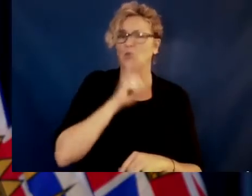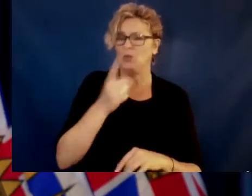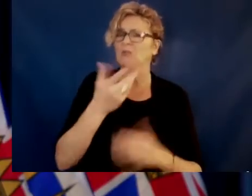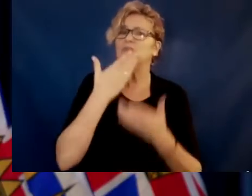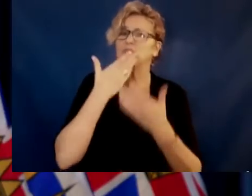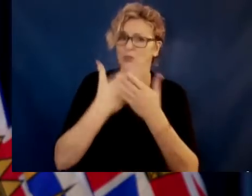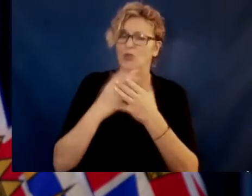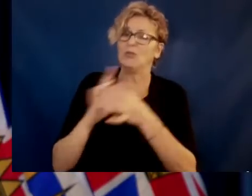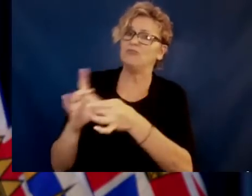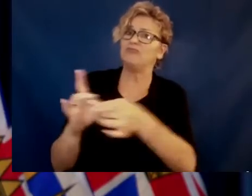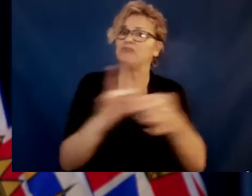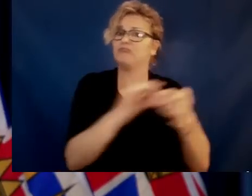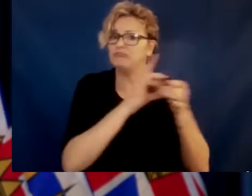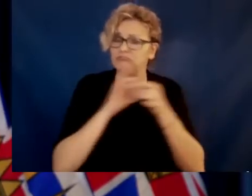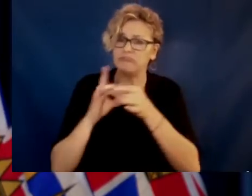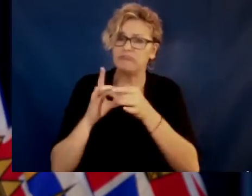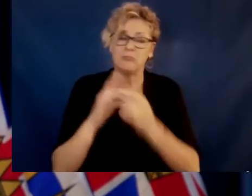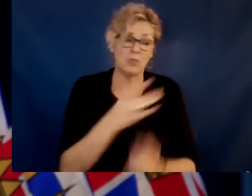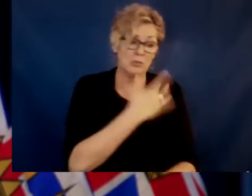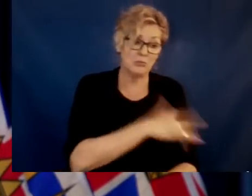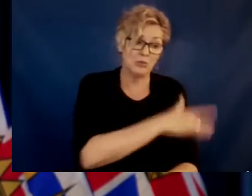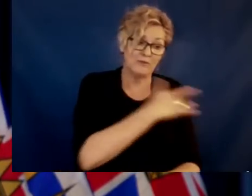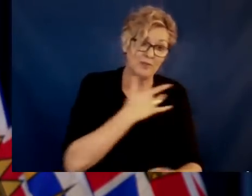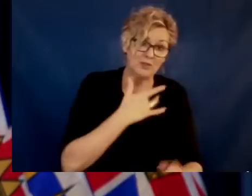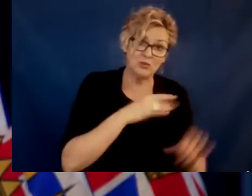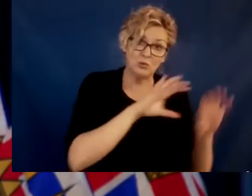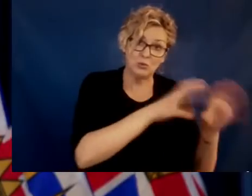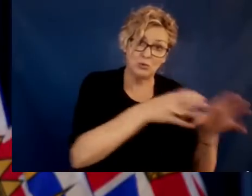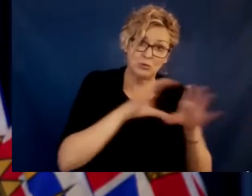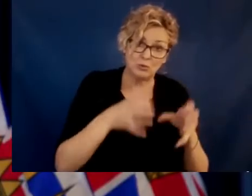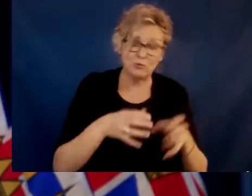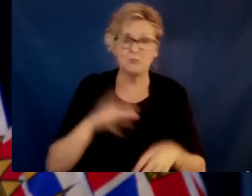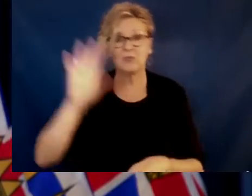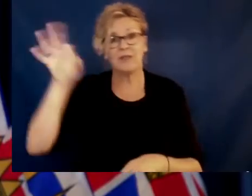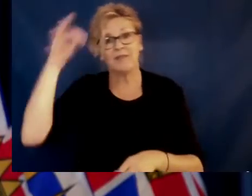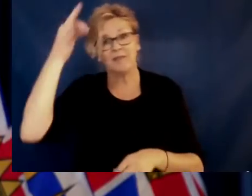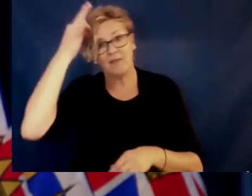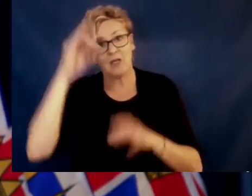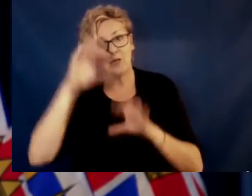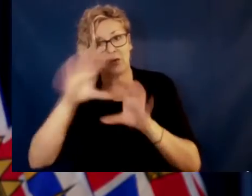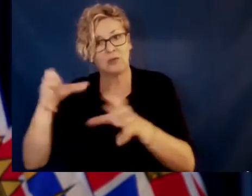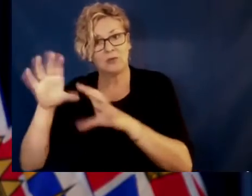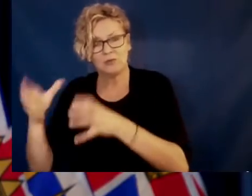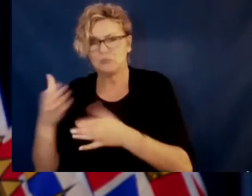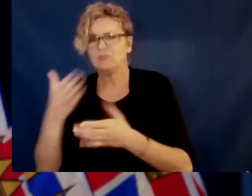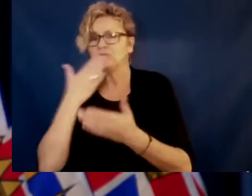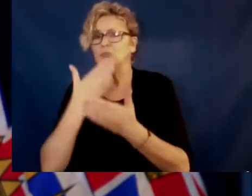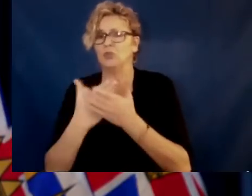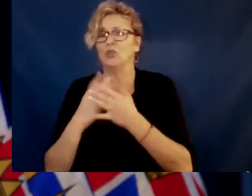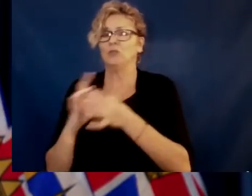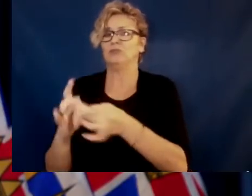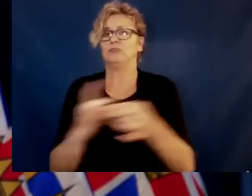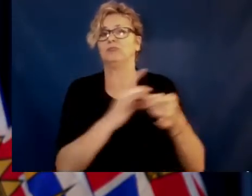Alex McKeen, Toronto Star. Hi, Dr Henry. I wanted to ask -- we're